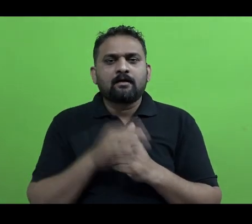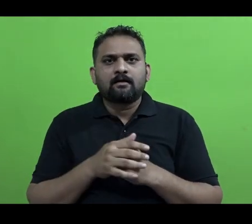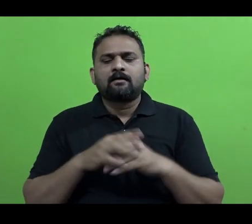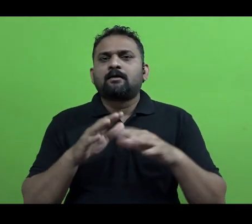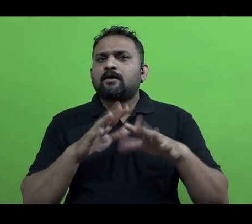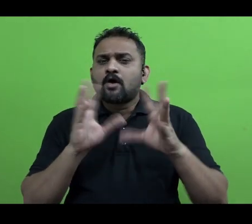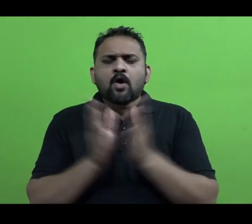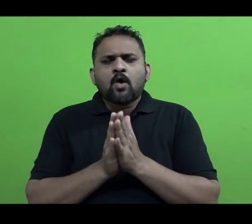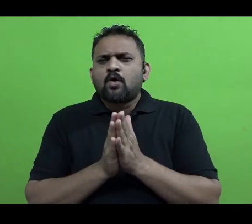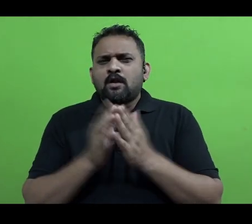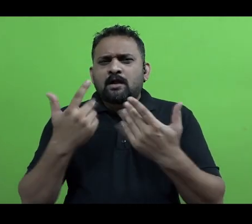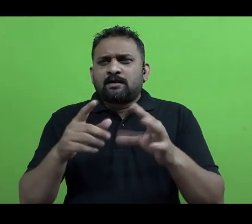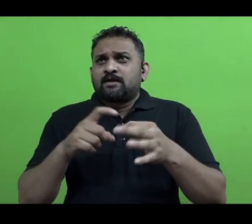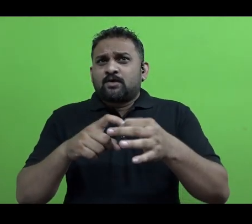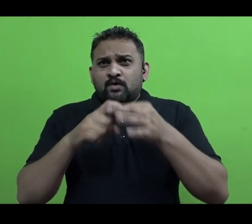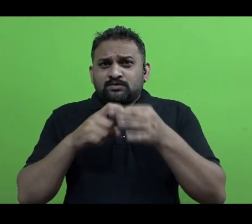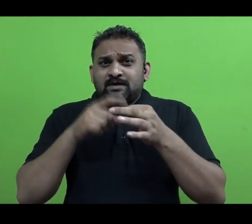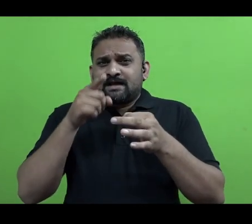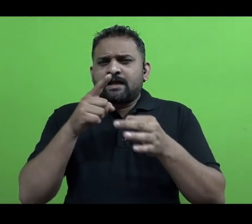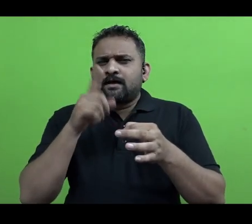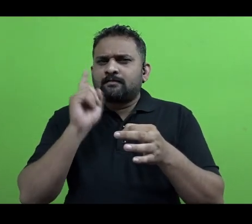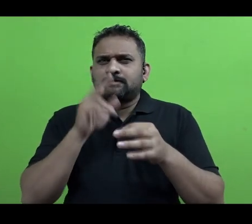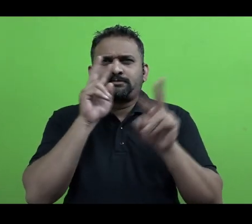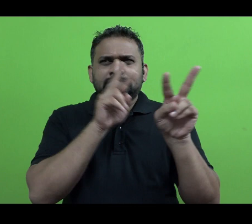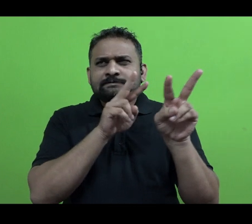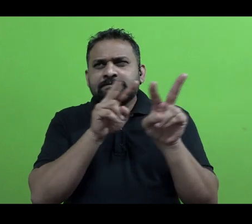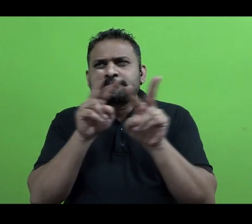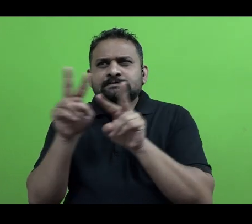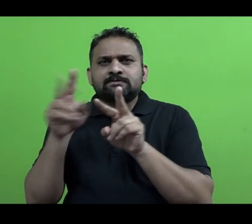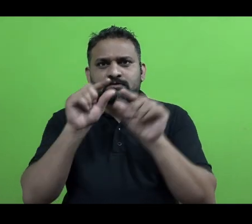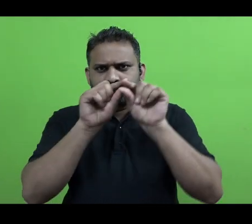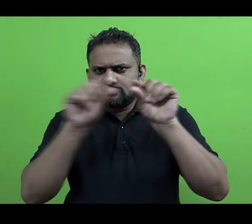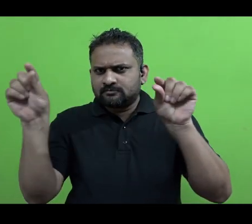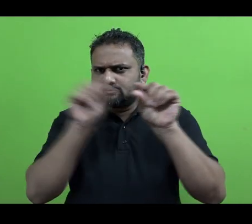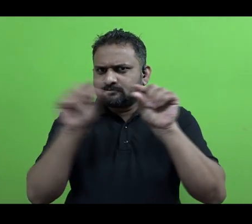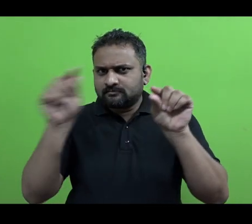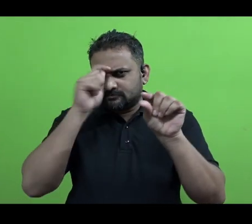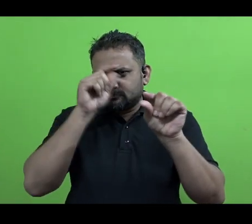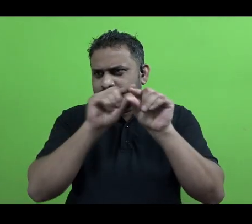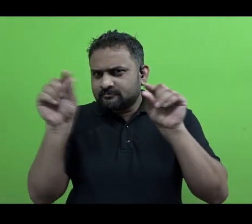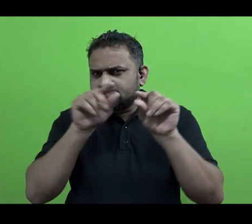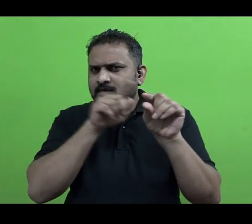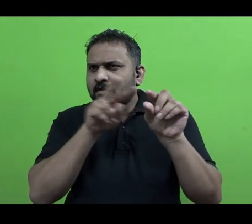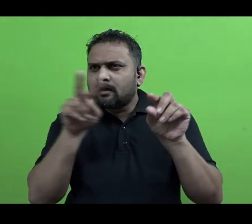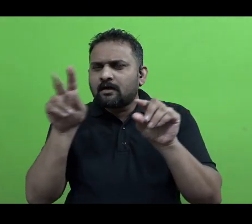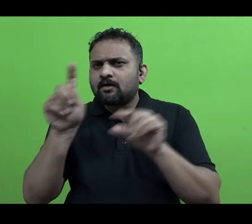Every sum will have a question. You need to look for the sentence with the question mark.